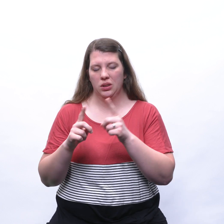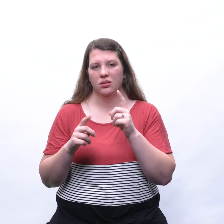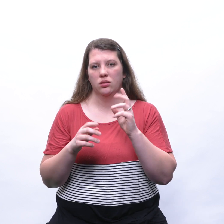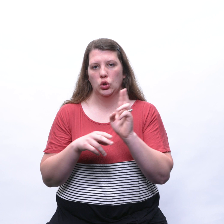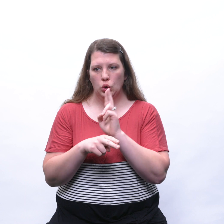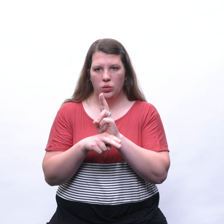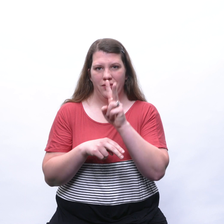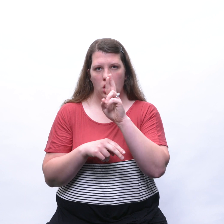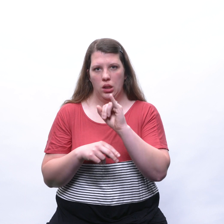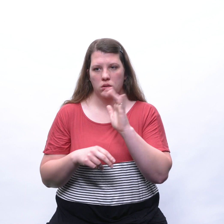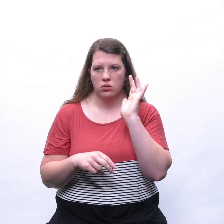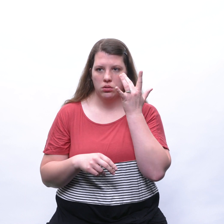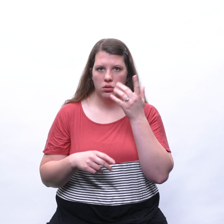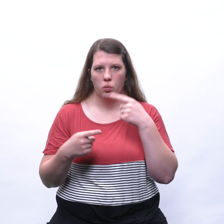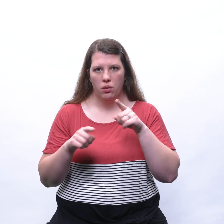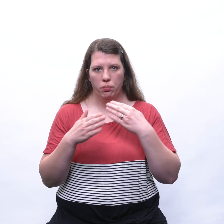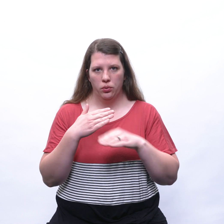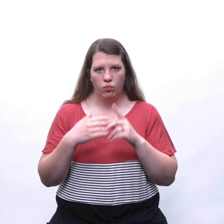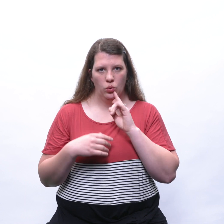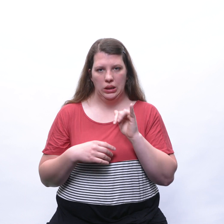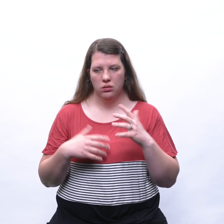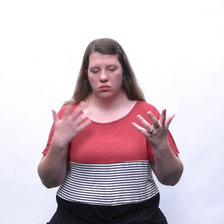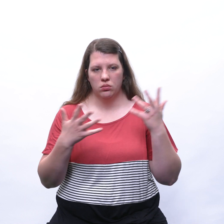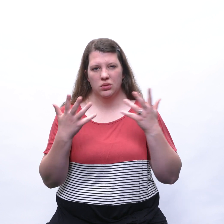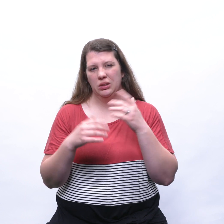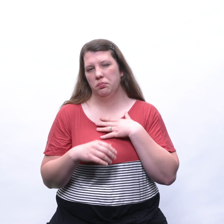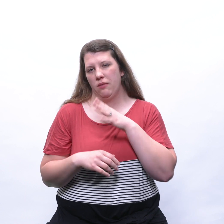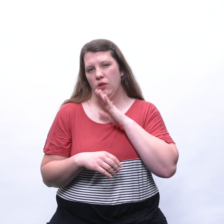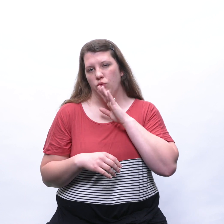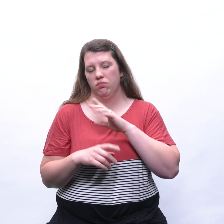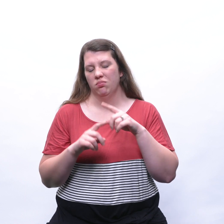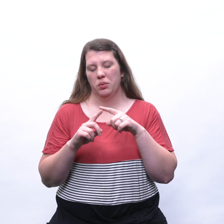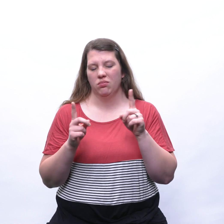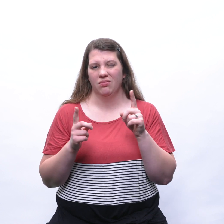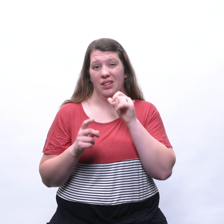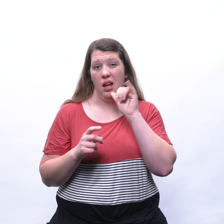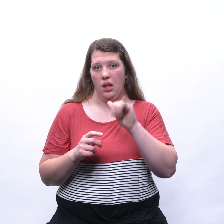I needed a live interpreter there. But when my children were being born,